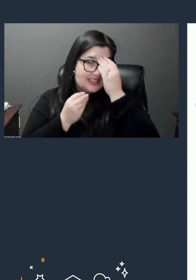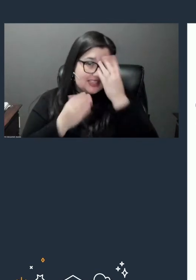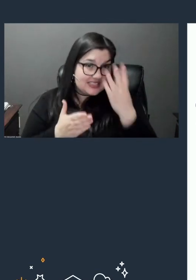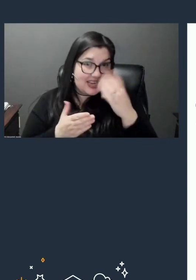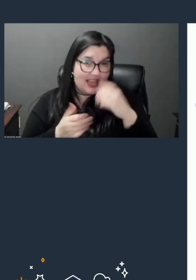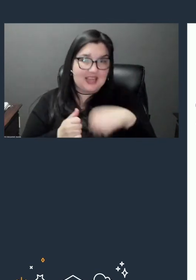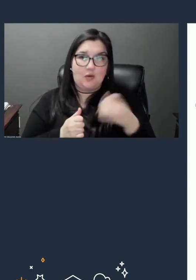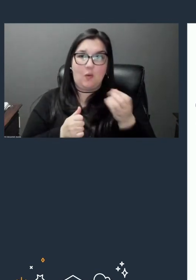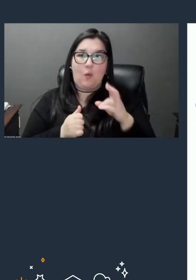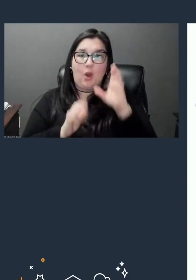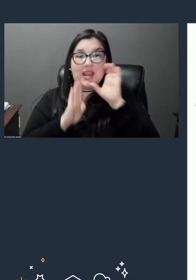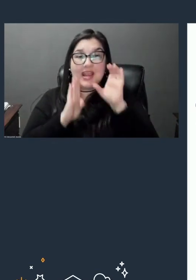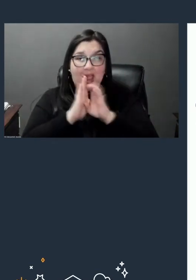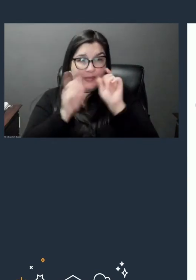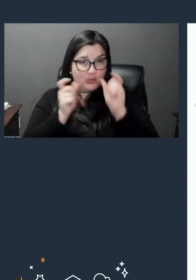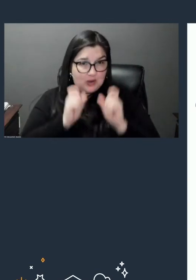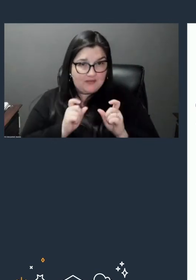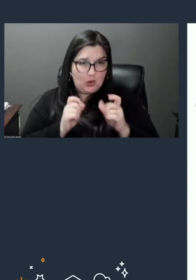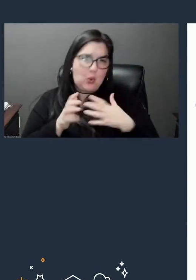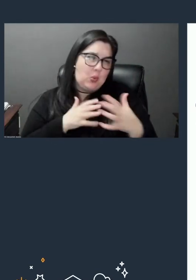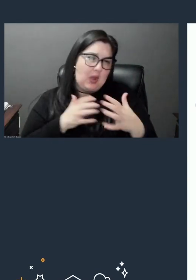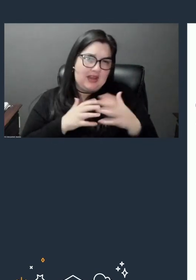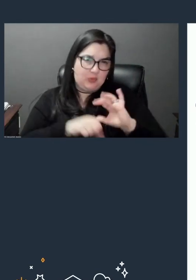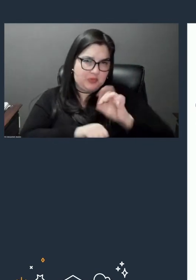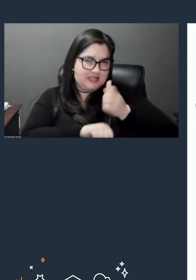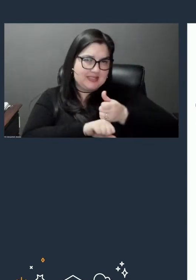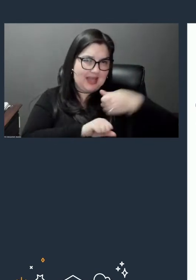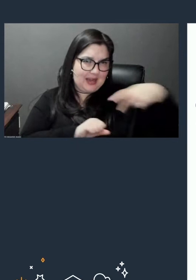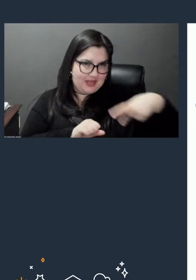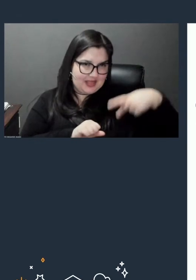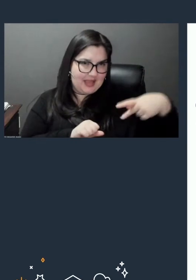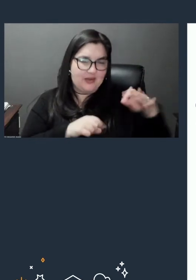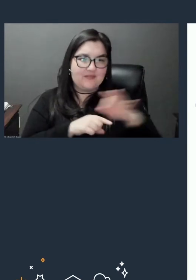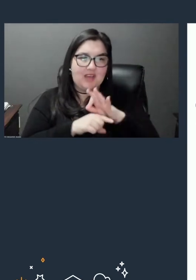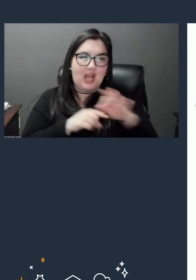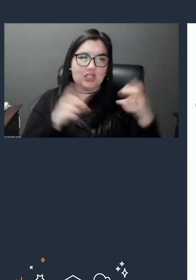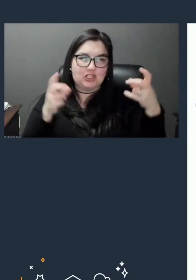Whatever we have done in the Lambda function code, right? So this is in short,